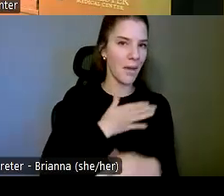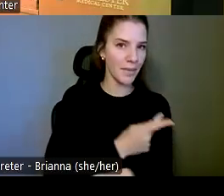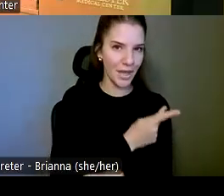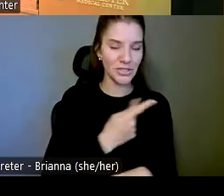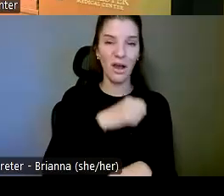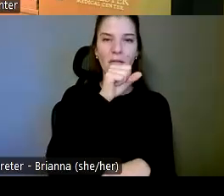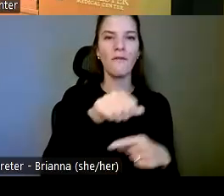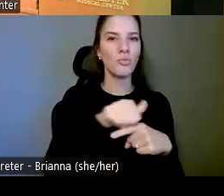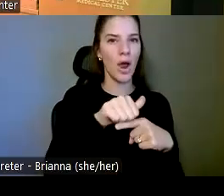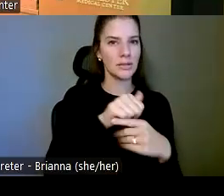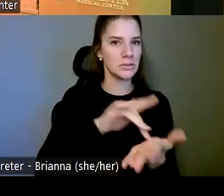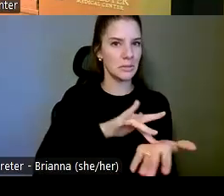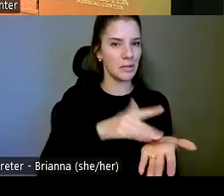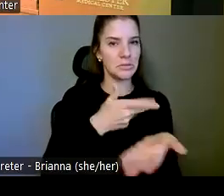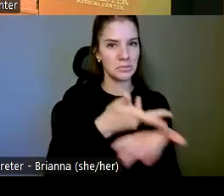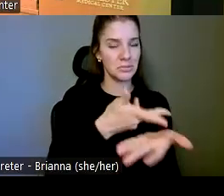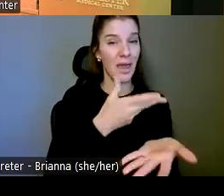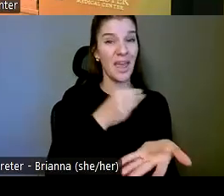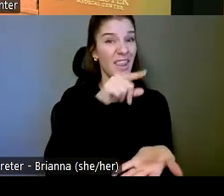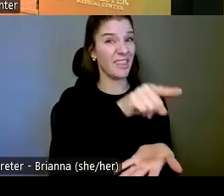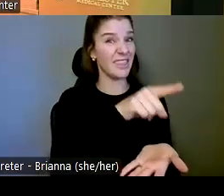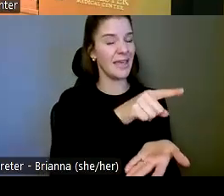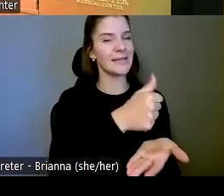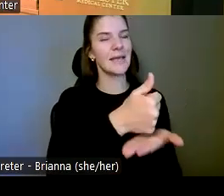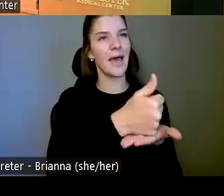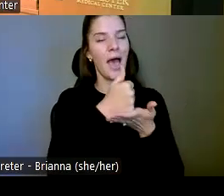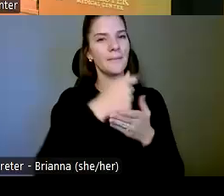icing and I also think that it helps get a different part of my brain. I love the